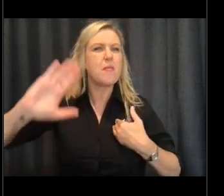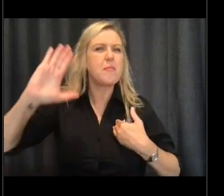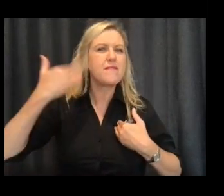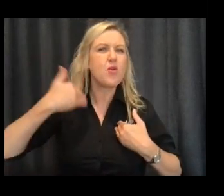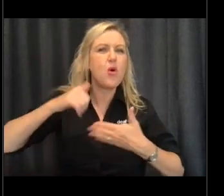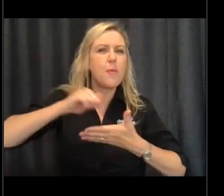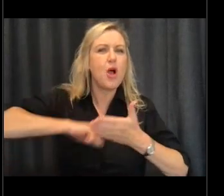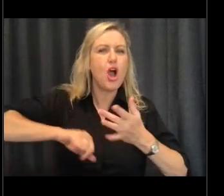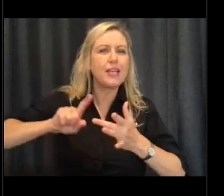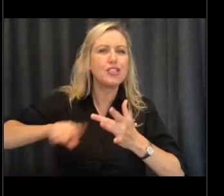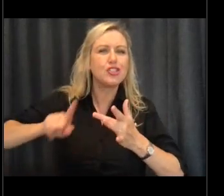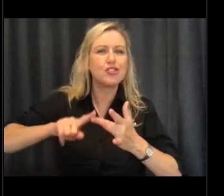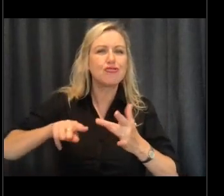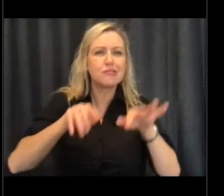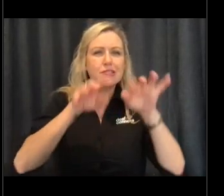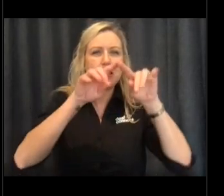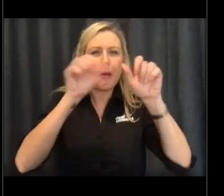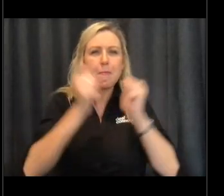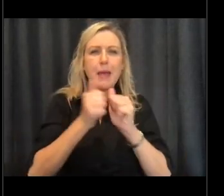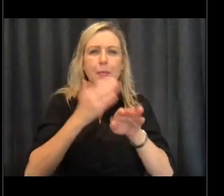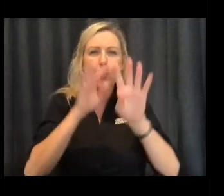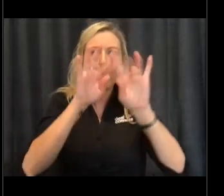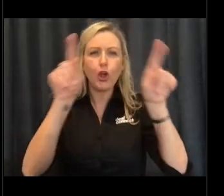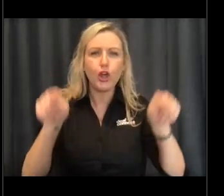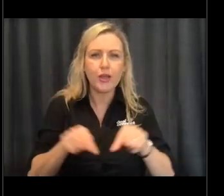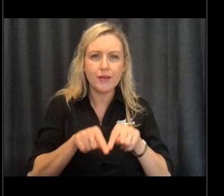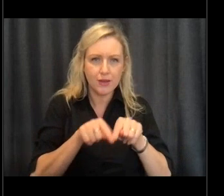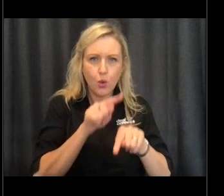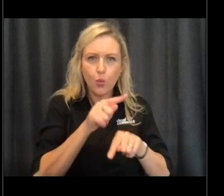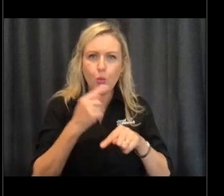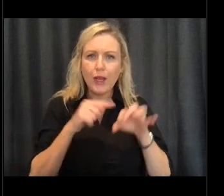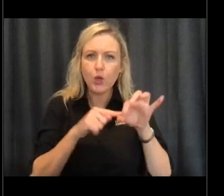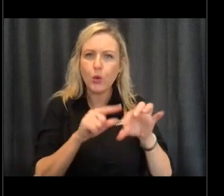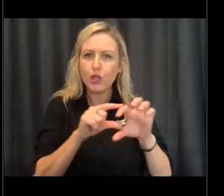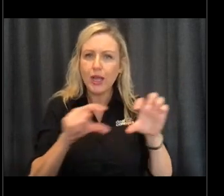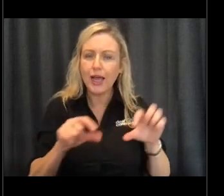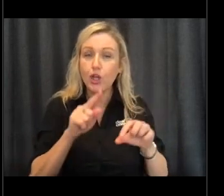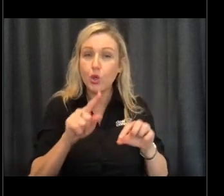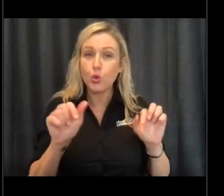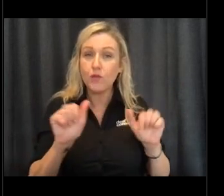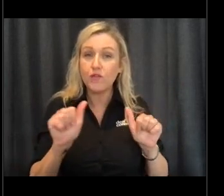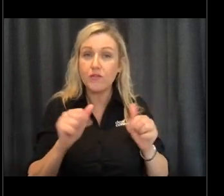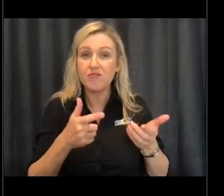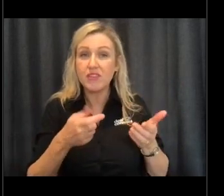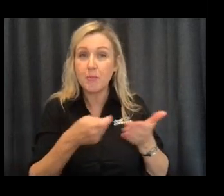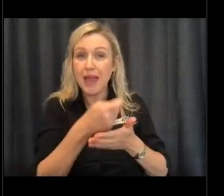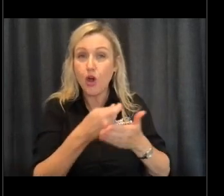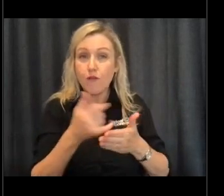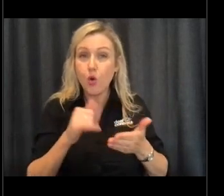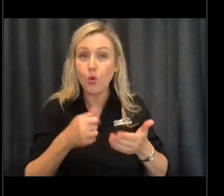you accept the cash settlement just so you know where you're at about. Yep. That makes sense, Paul.